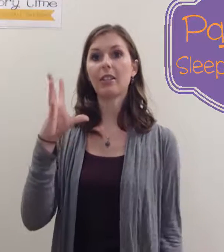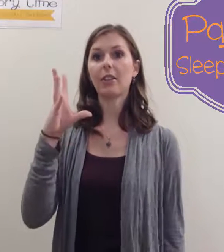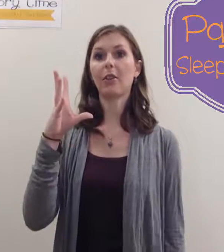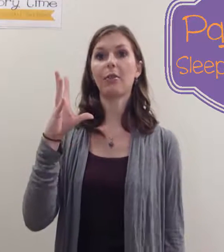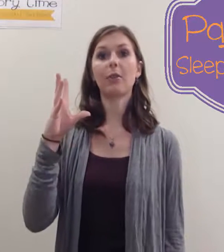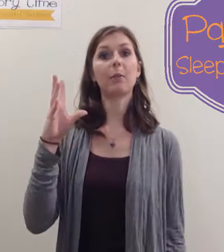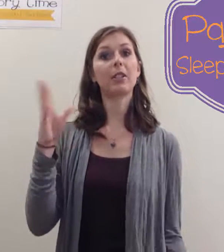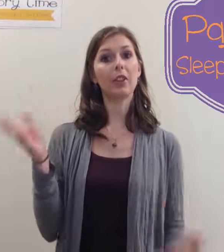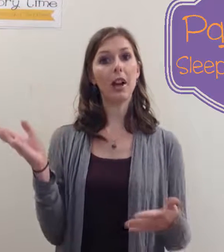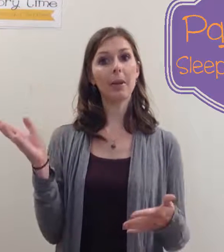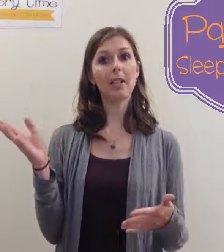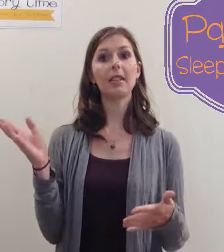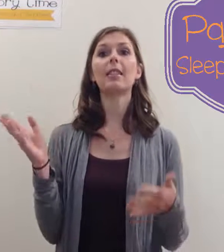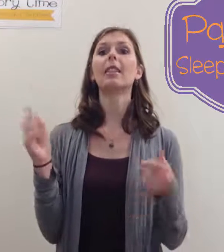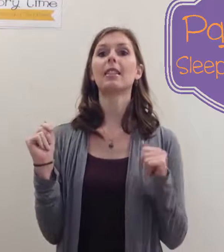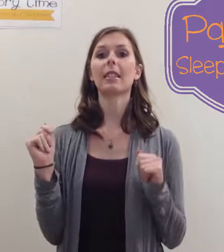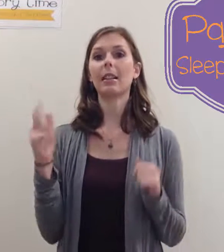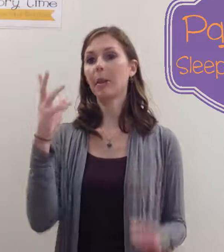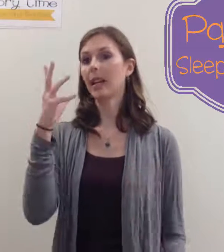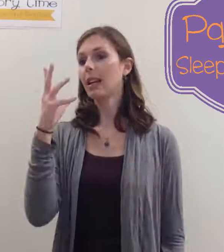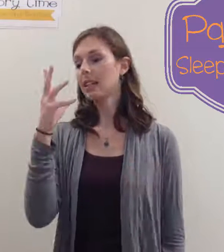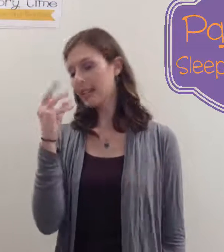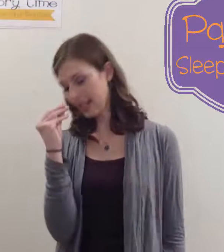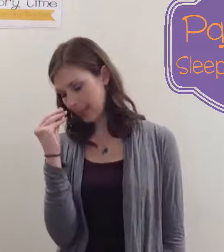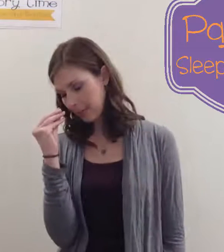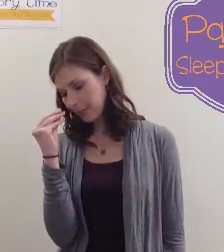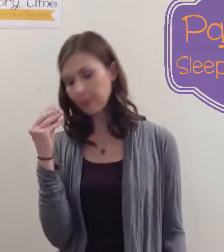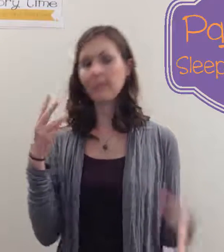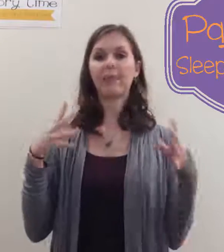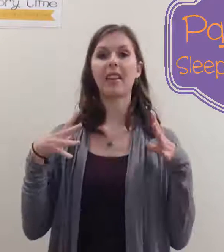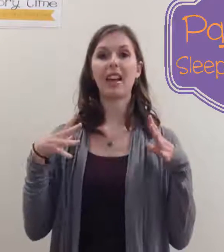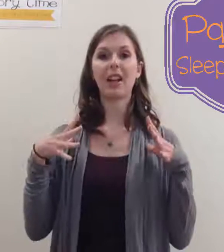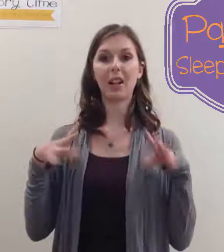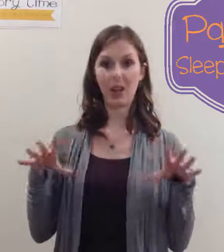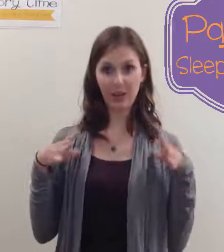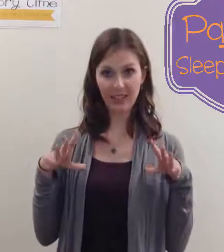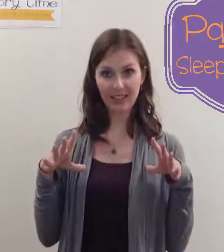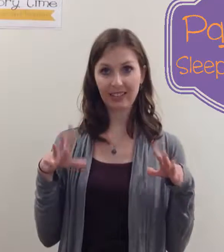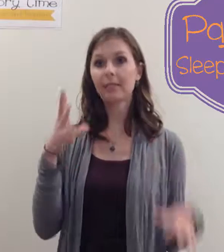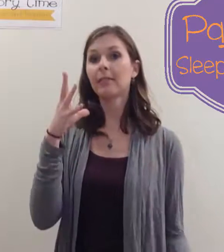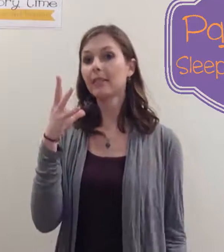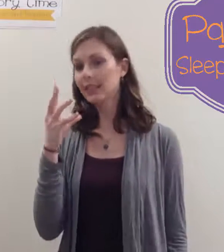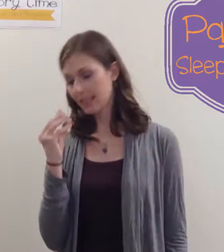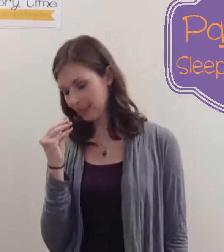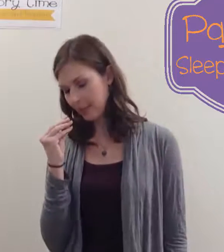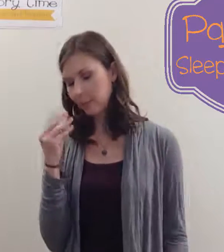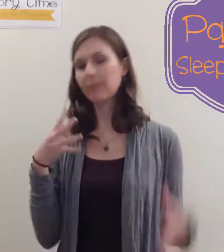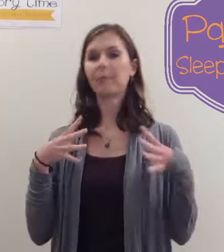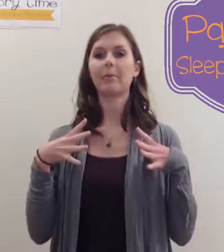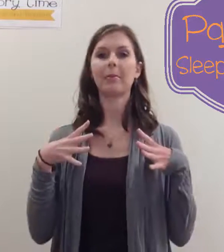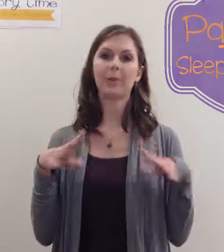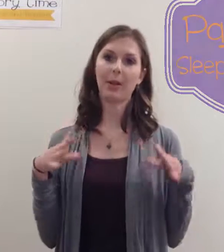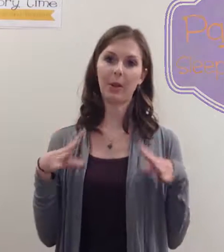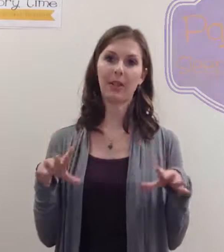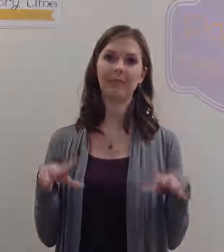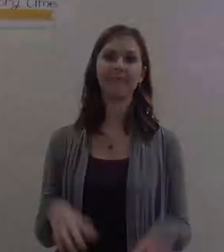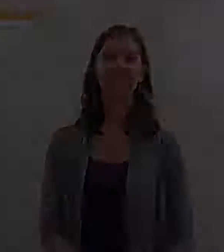So for PAJAMAS, it's going to be SLEEP CLOTHING. SLEEP CLOTHING.